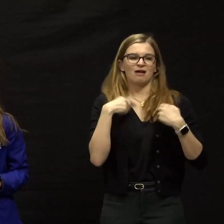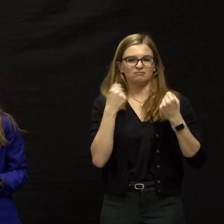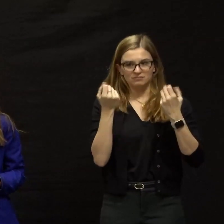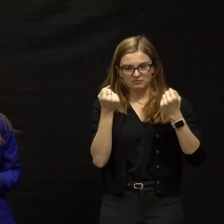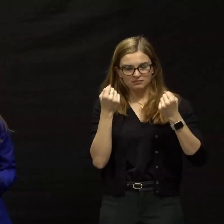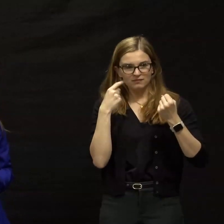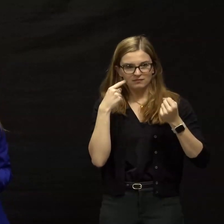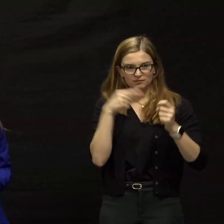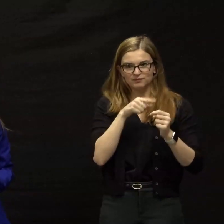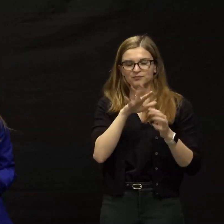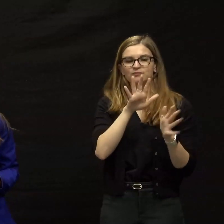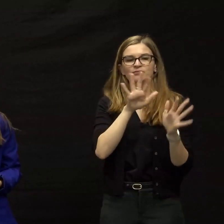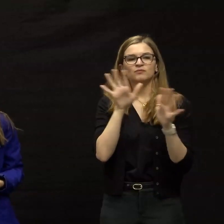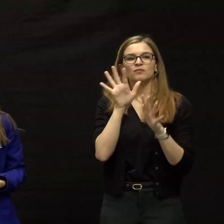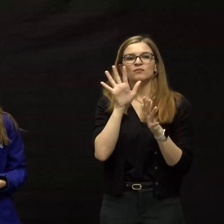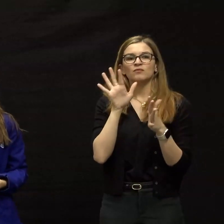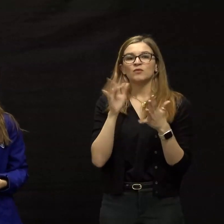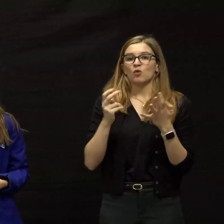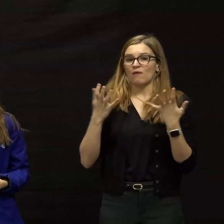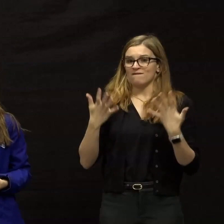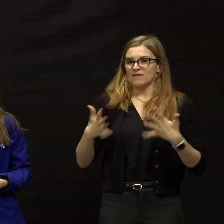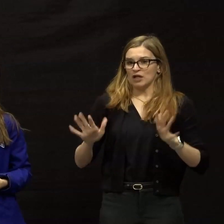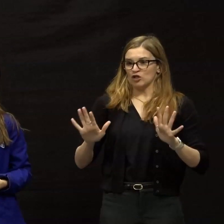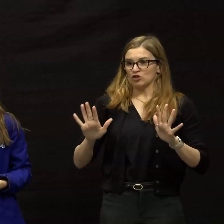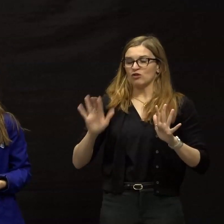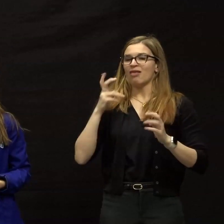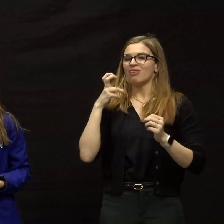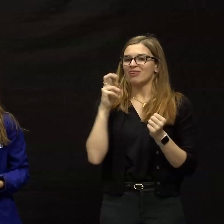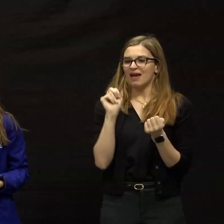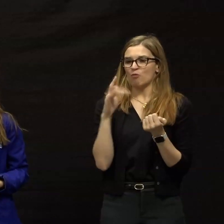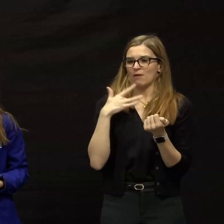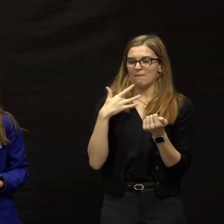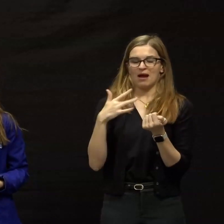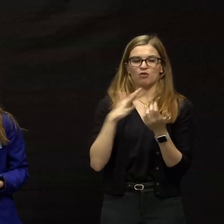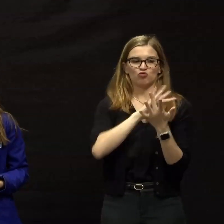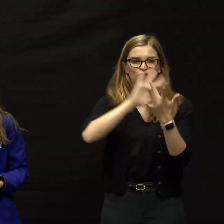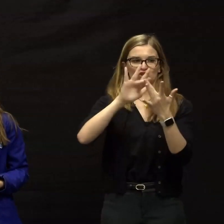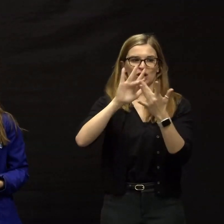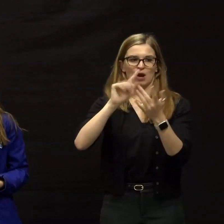Again, seeing are they using ASL. Once that assessment is finished,